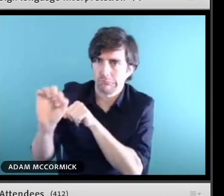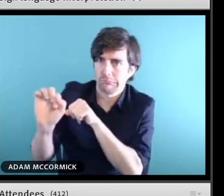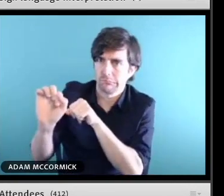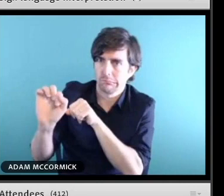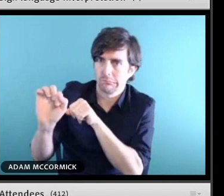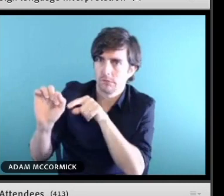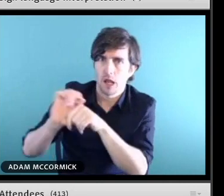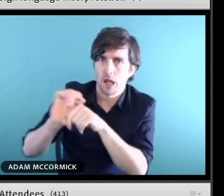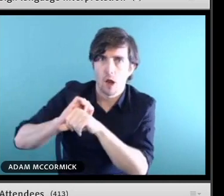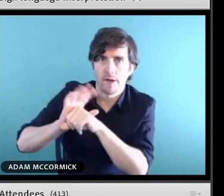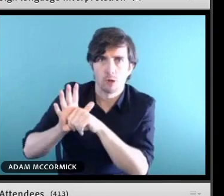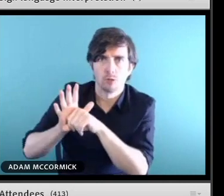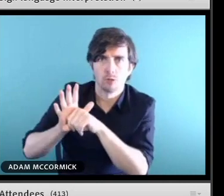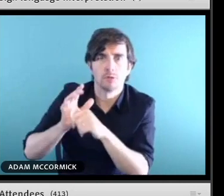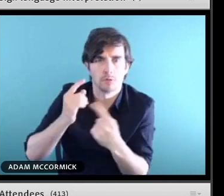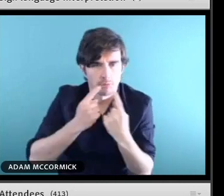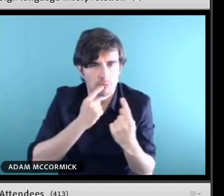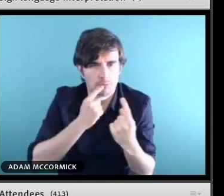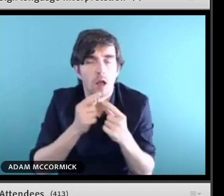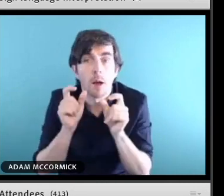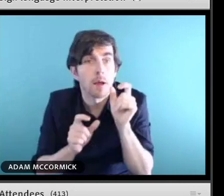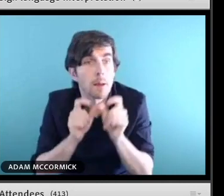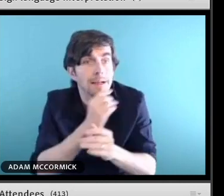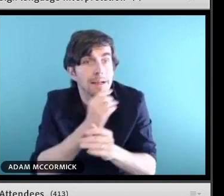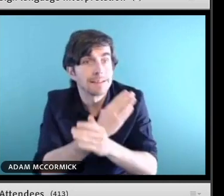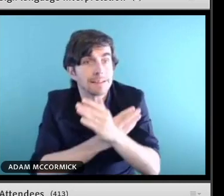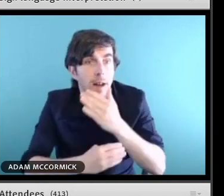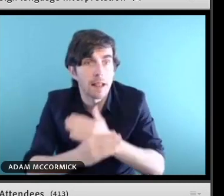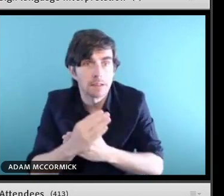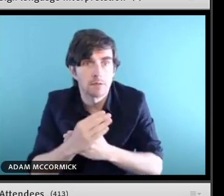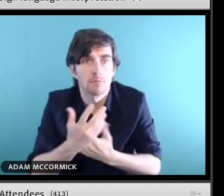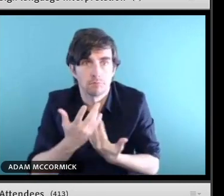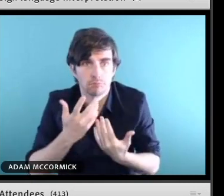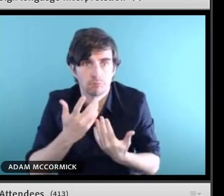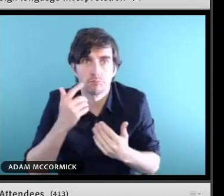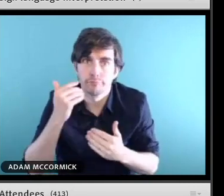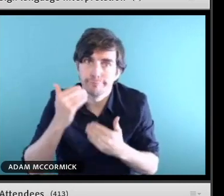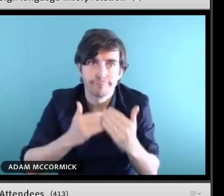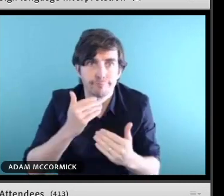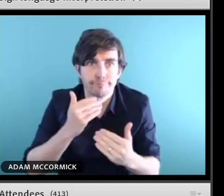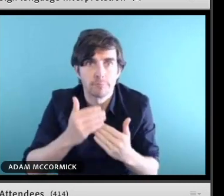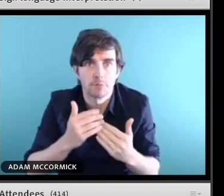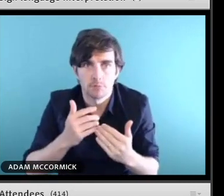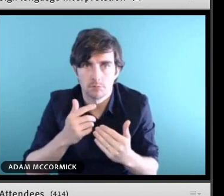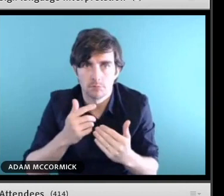accessible information which is something that Dalal highlighted which is essential